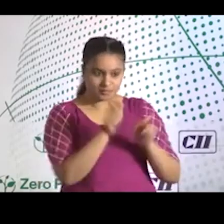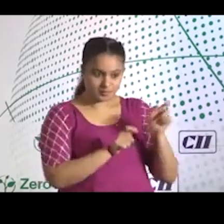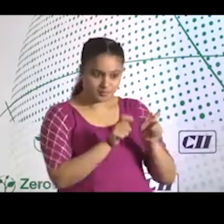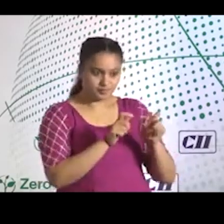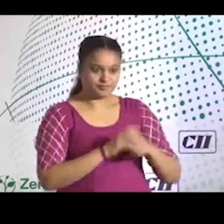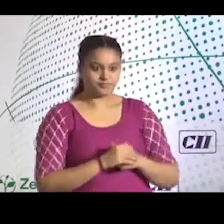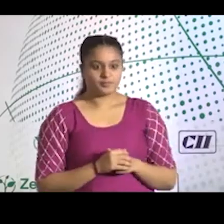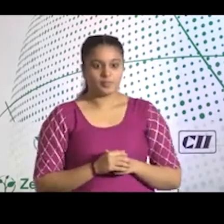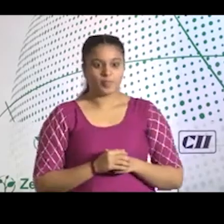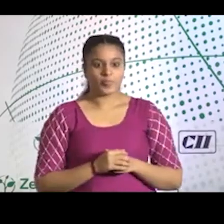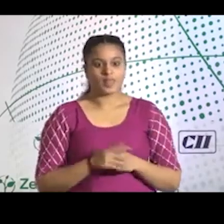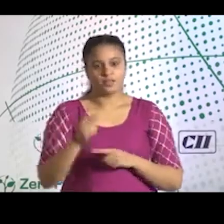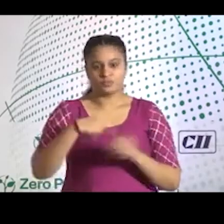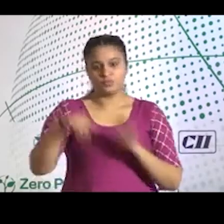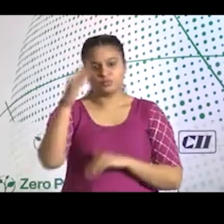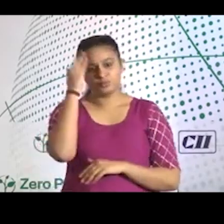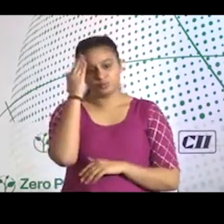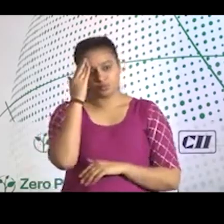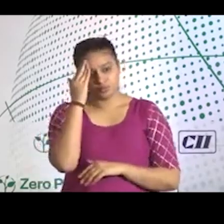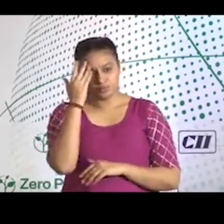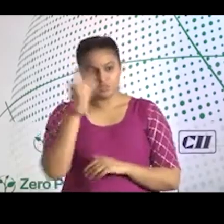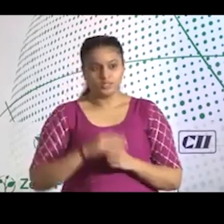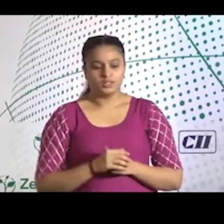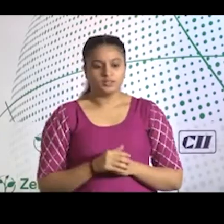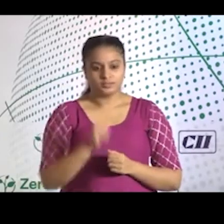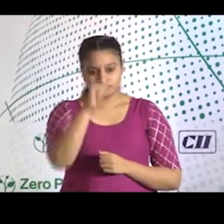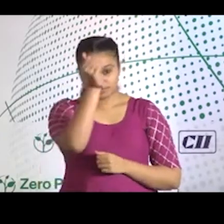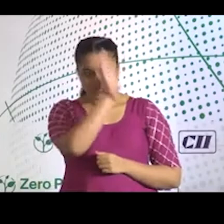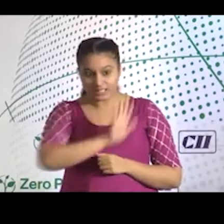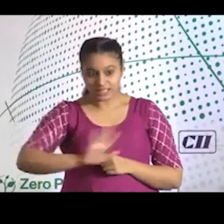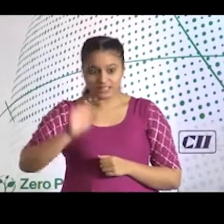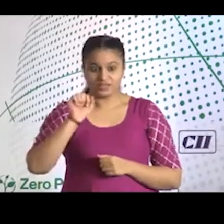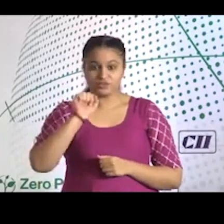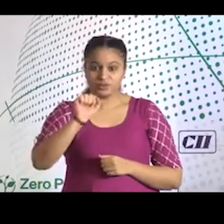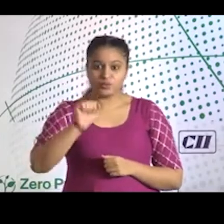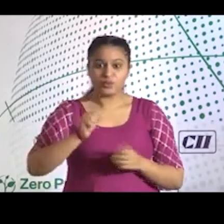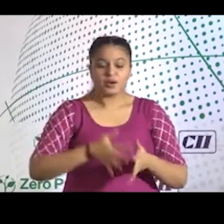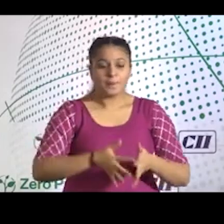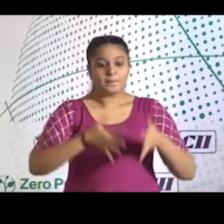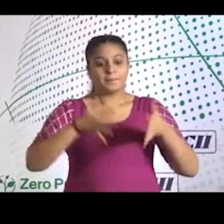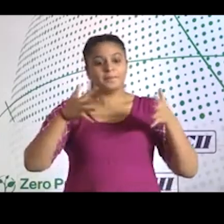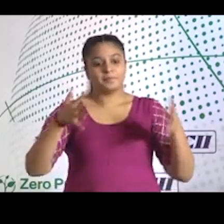So we all know that, you know, India has the largest population of people